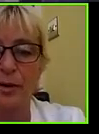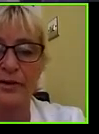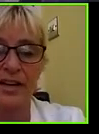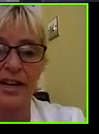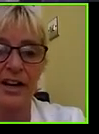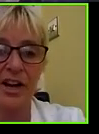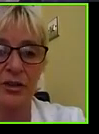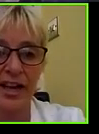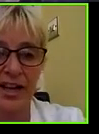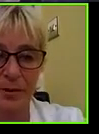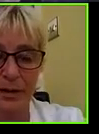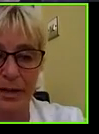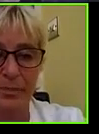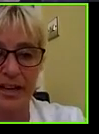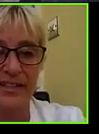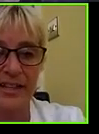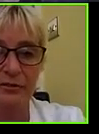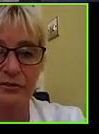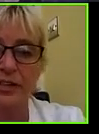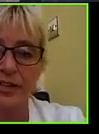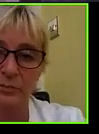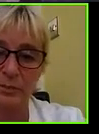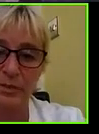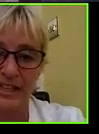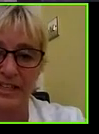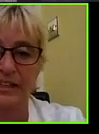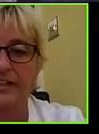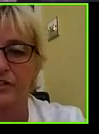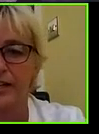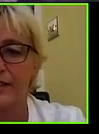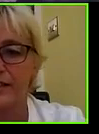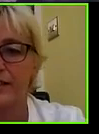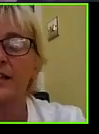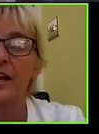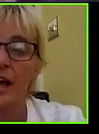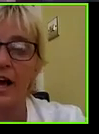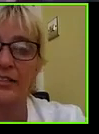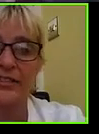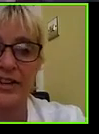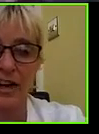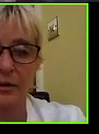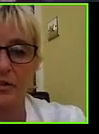website I know that MPPS staff have been particularly interested and I would